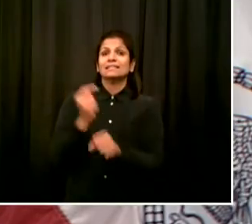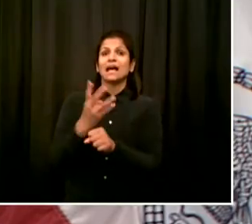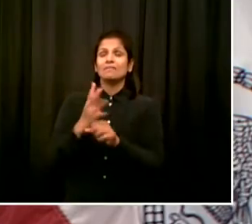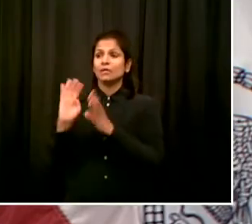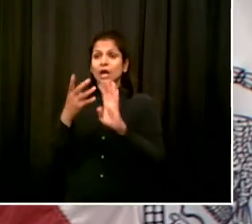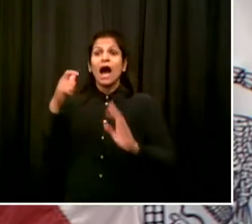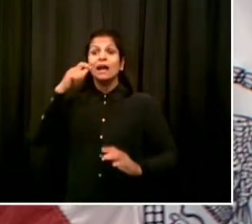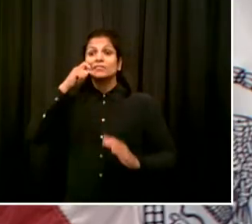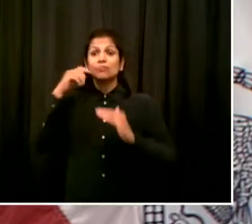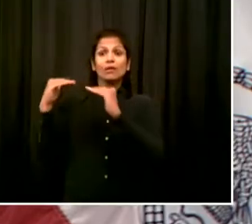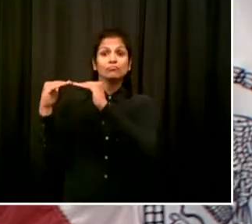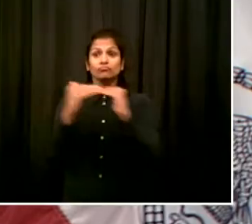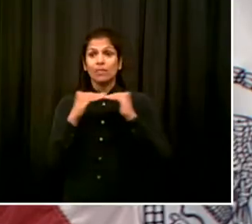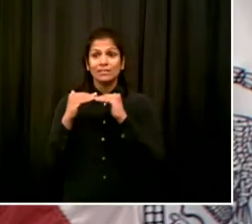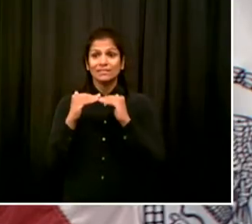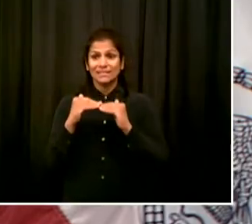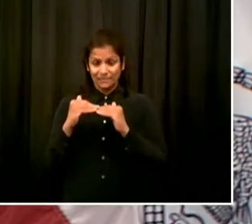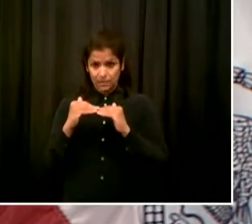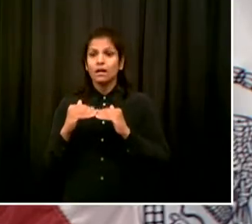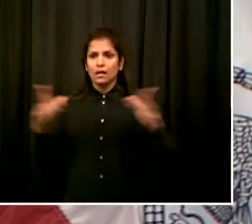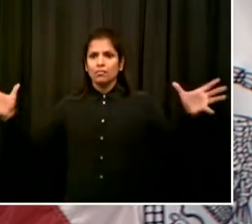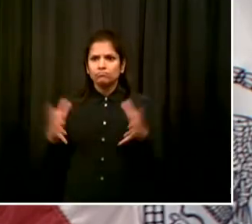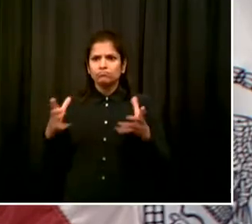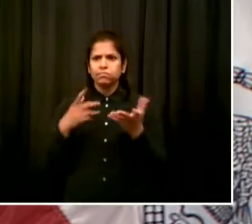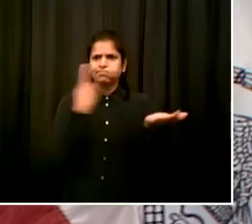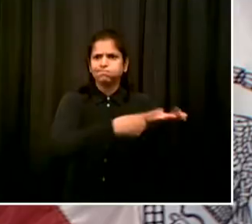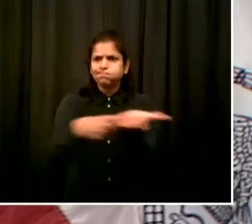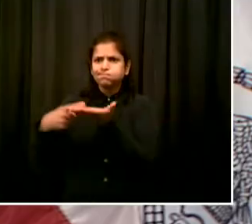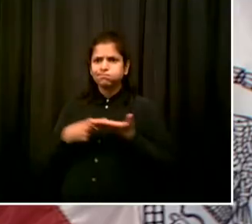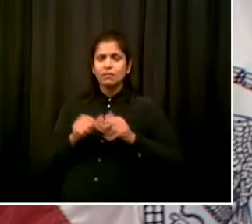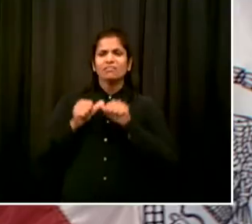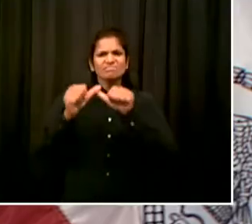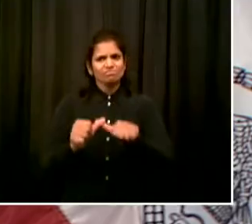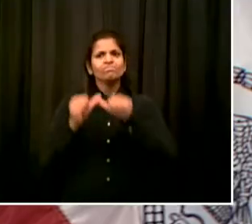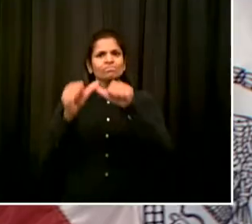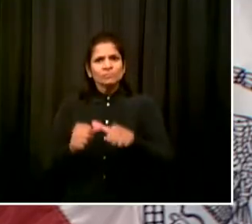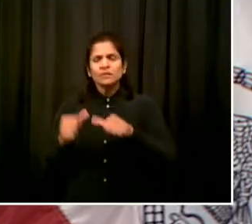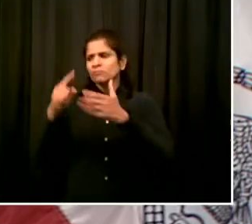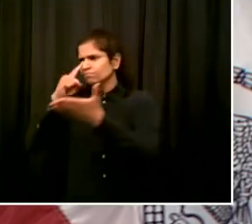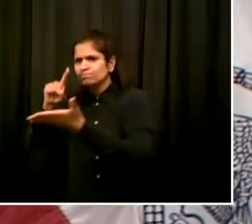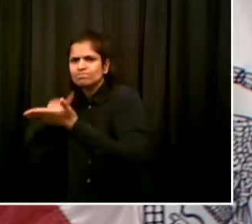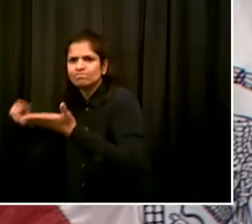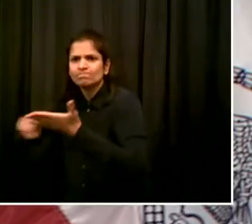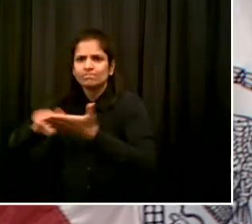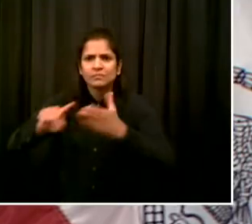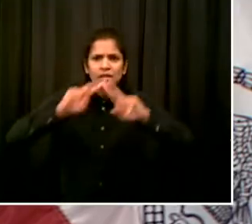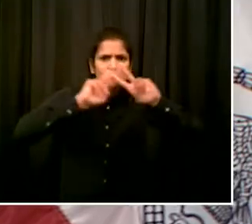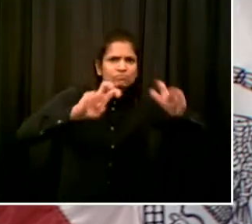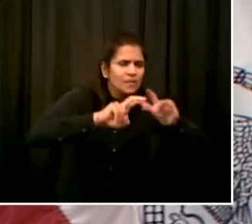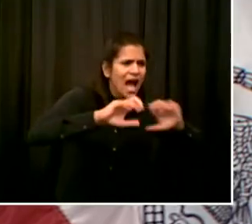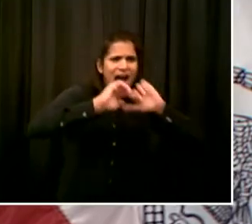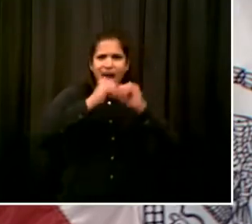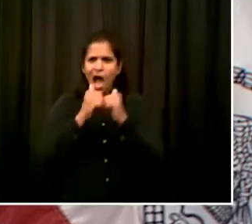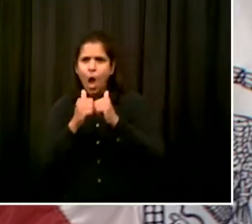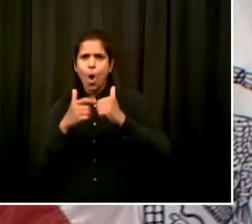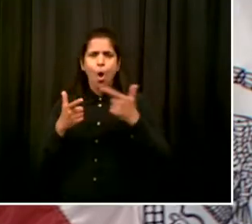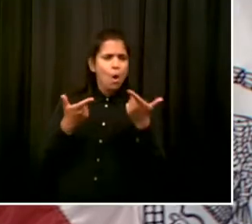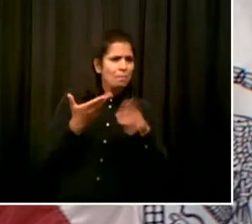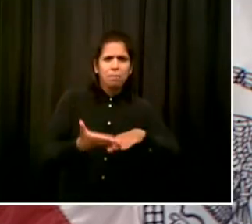RACIAL INCLUSION AND EQUITY WHICH S IVERY IMPORTANT AND THE COMMISSION WE ARE PUTTING